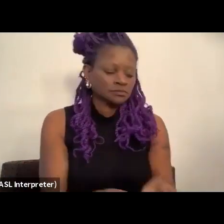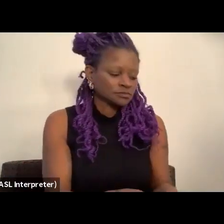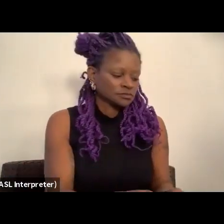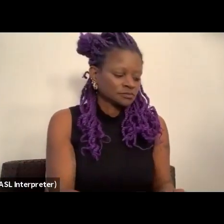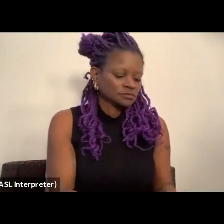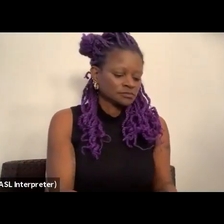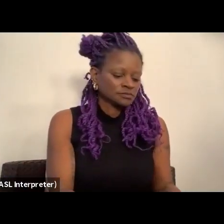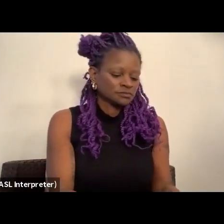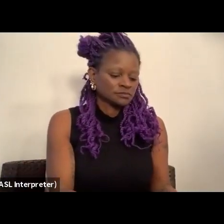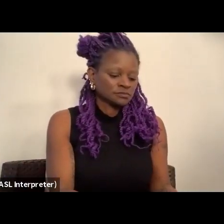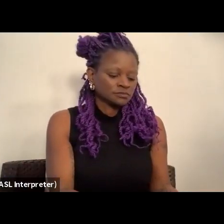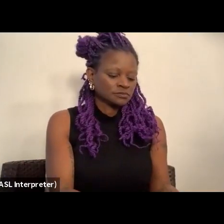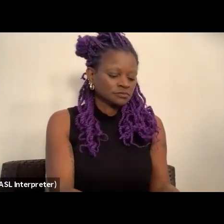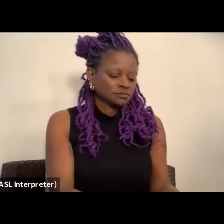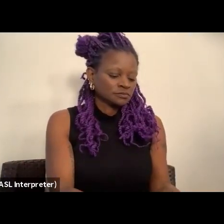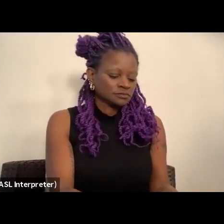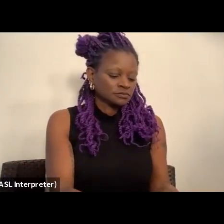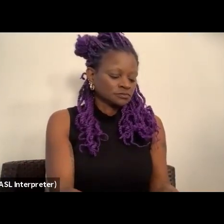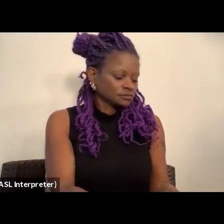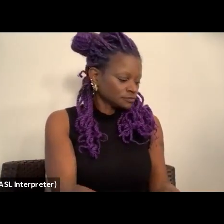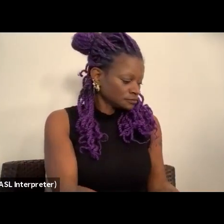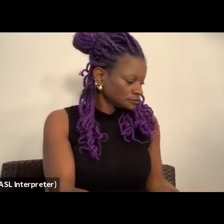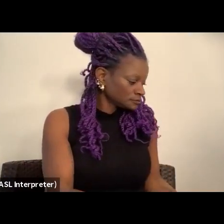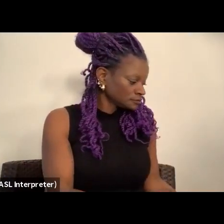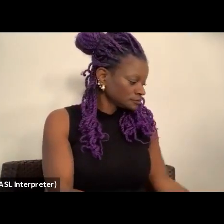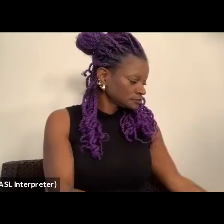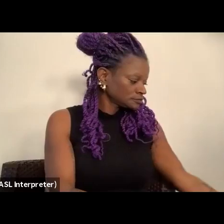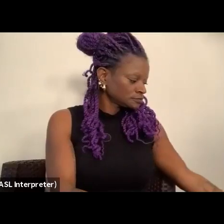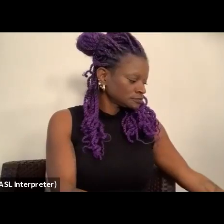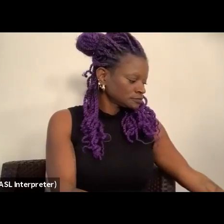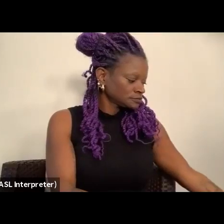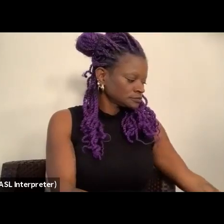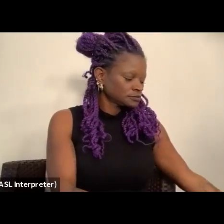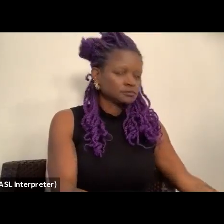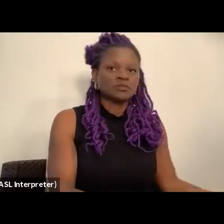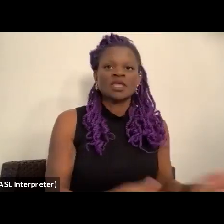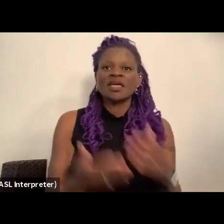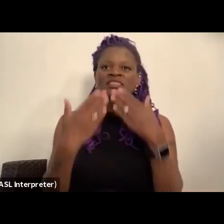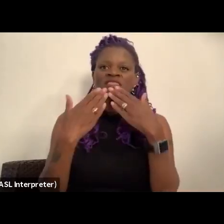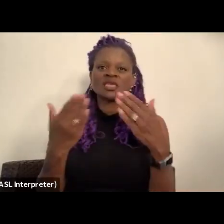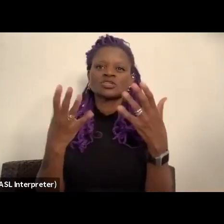somewhat contemporary sort of Hopkins. Thank you so much, Gilbert